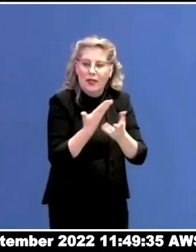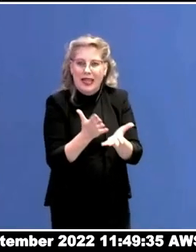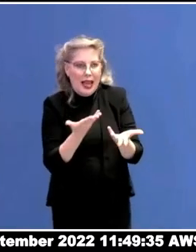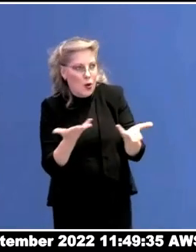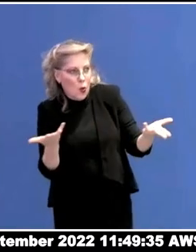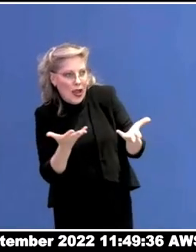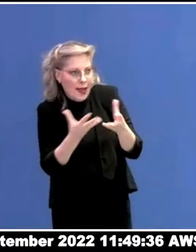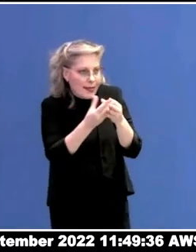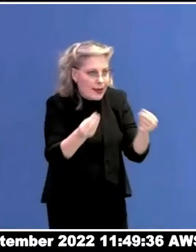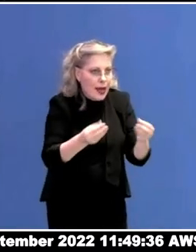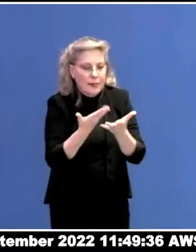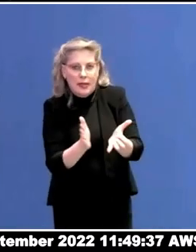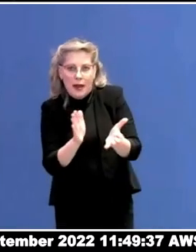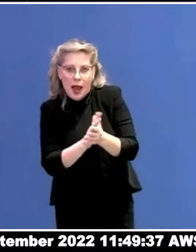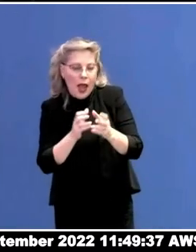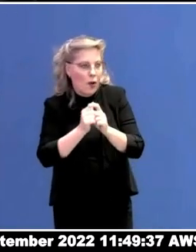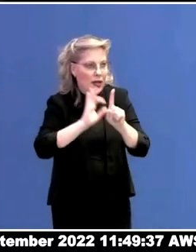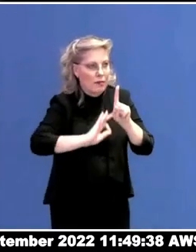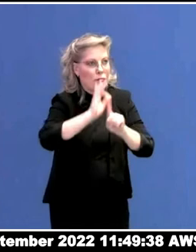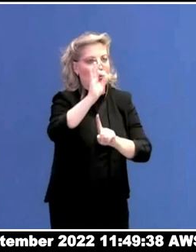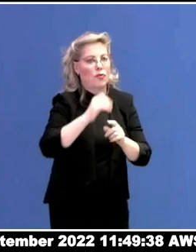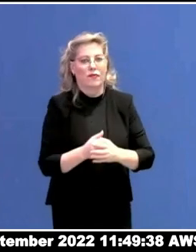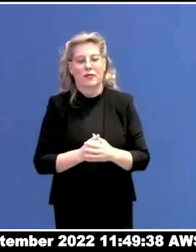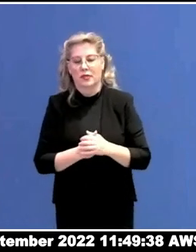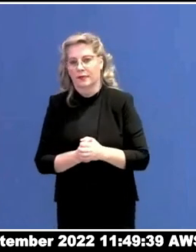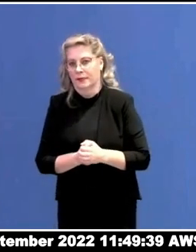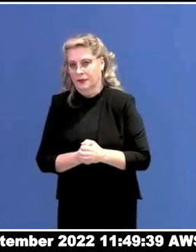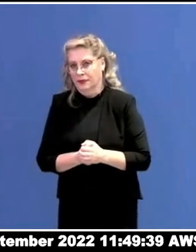MS McMAHON: An I want to move on to Banksia but I just have one more question about